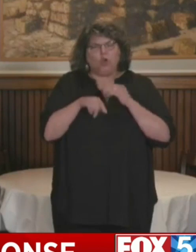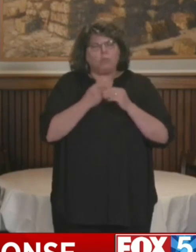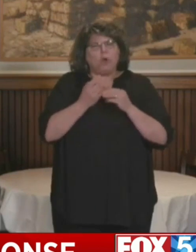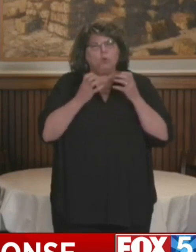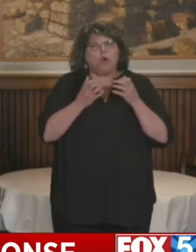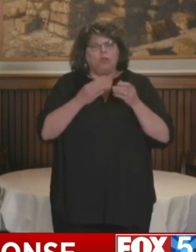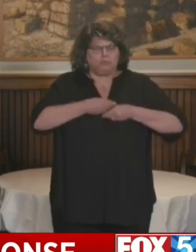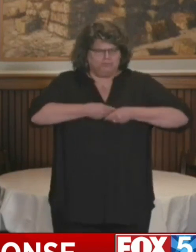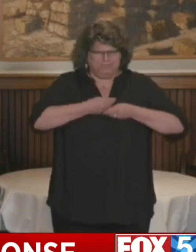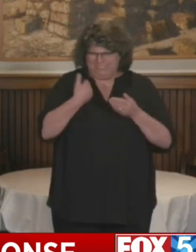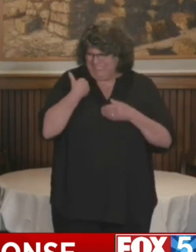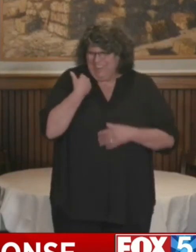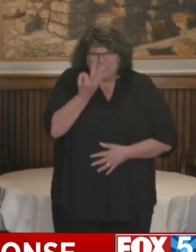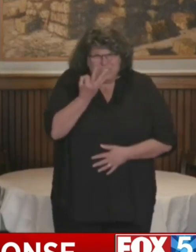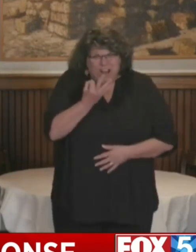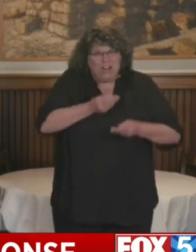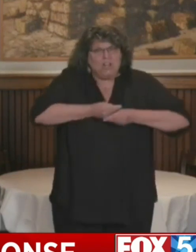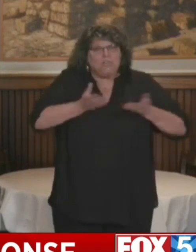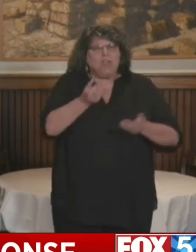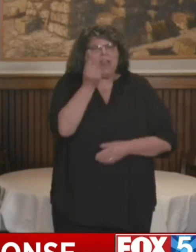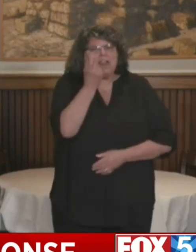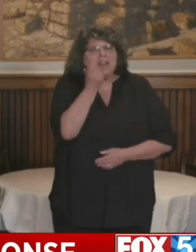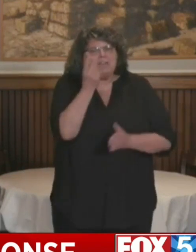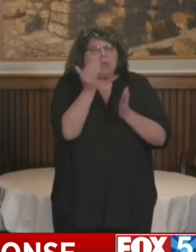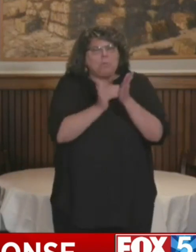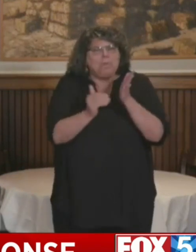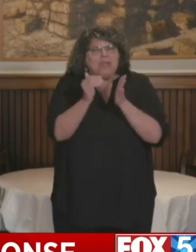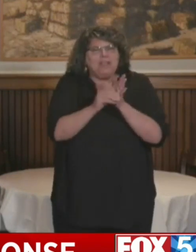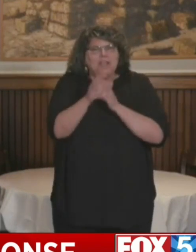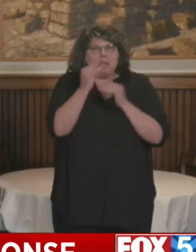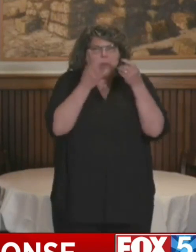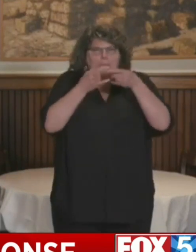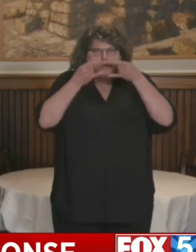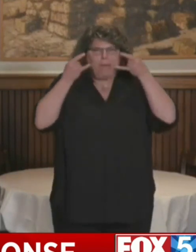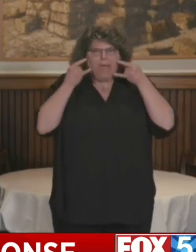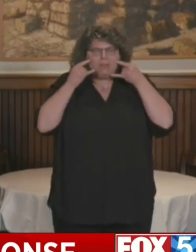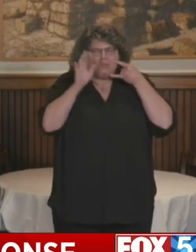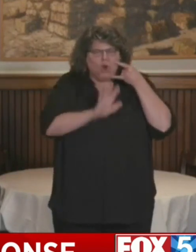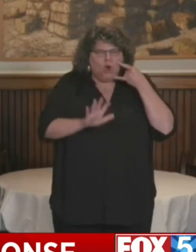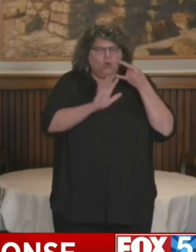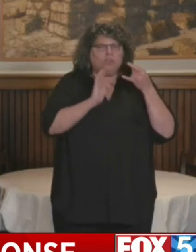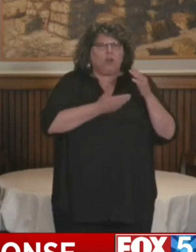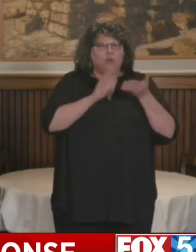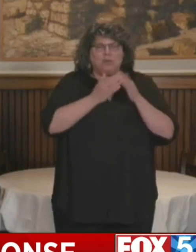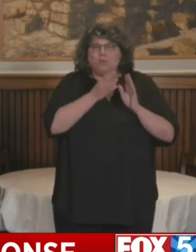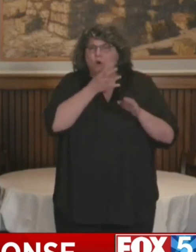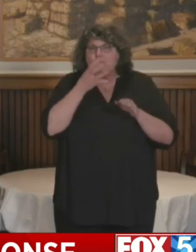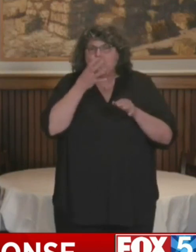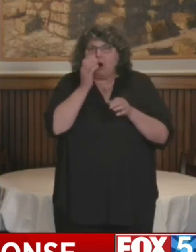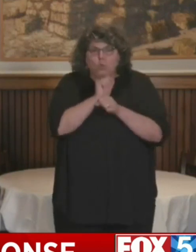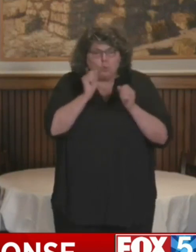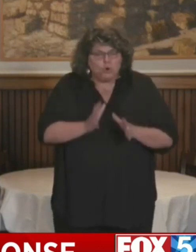HOME ORDER. WE WERE ABLE I MENTIONED THIS LAST FRIDAY A TO DISTRIBUTE SOME 11 MILLION